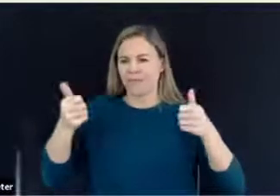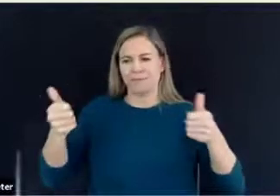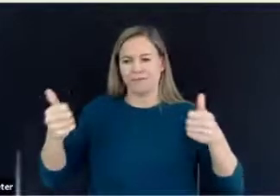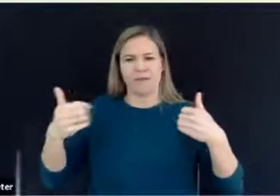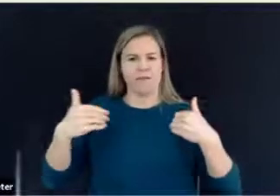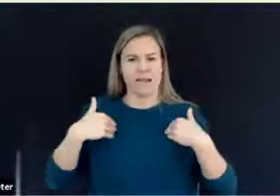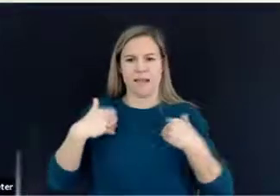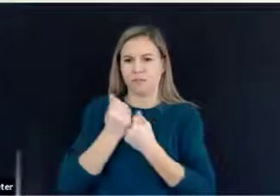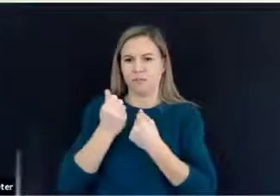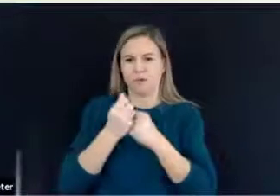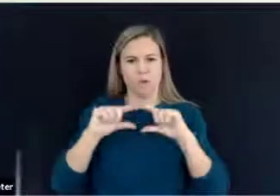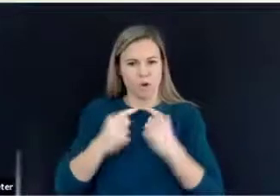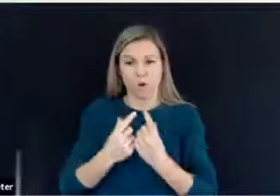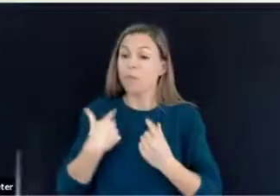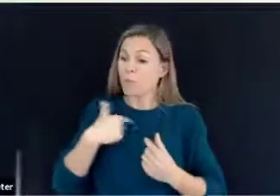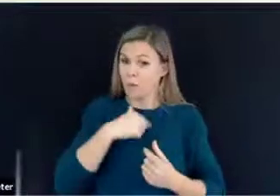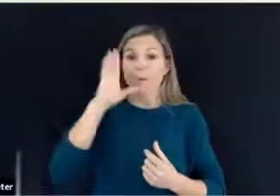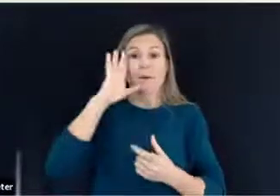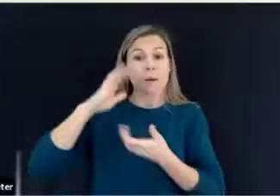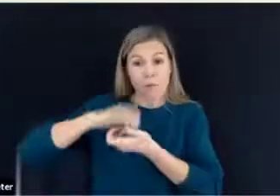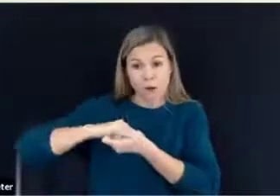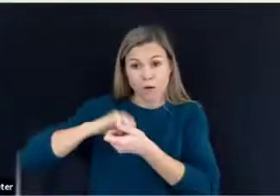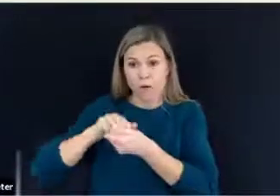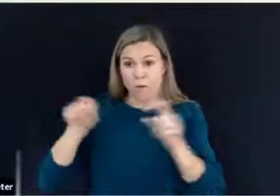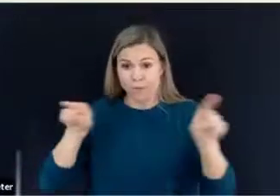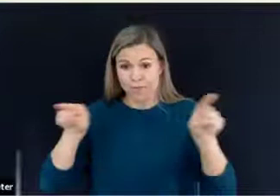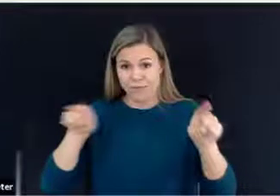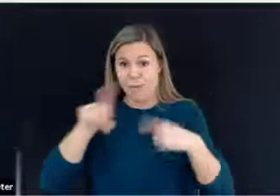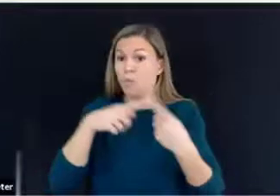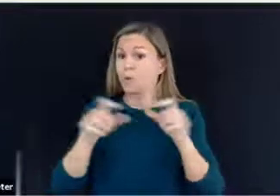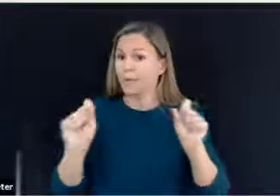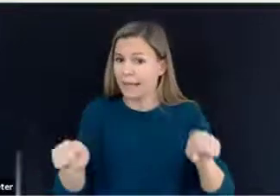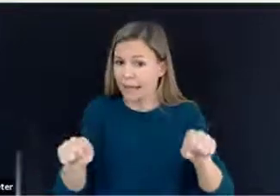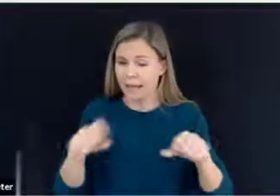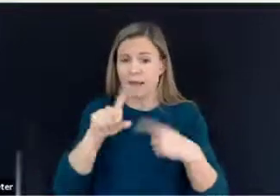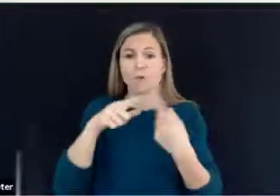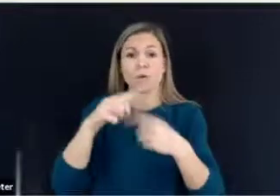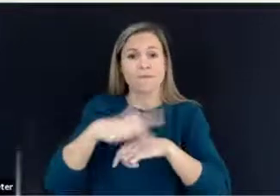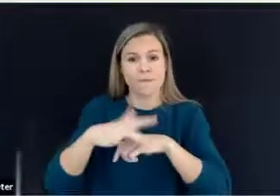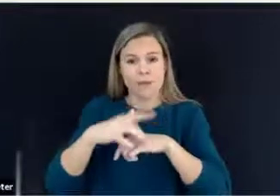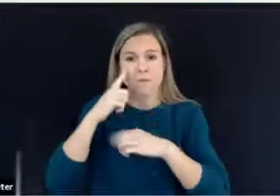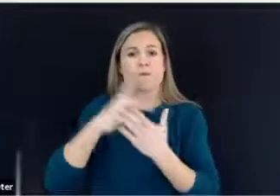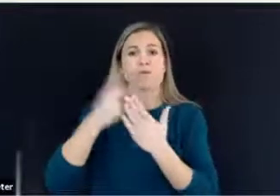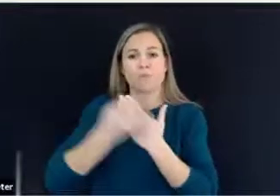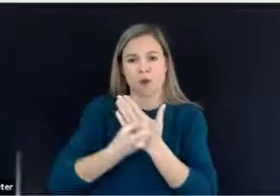and we are happy to partner with them when we can on certain projects.